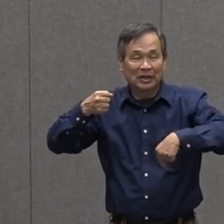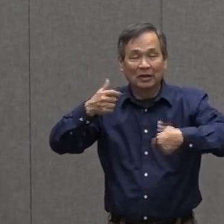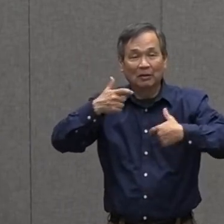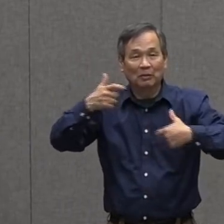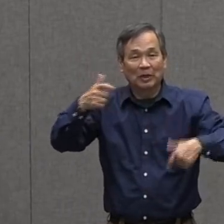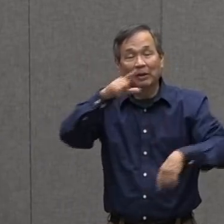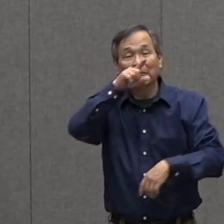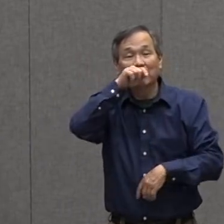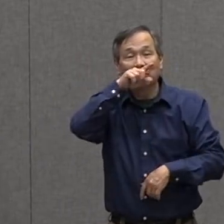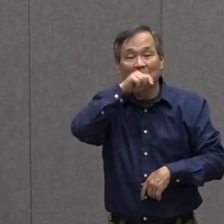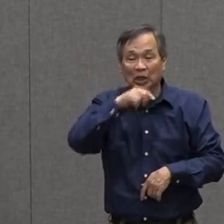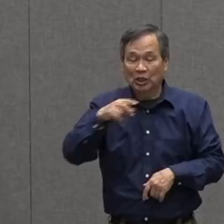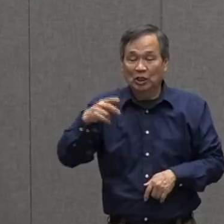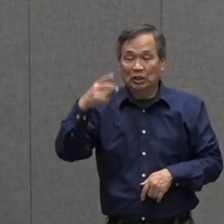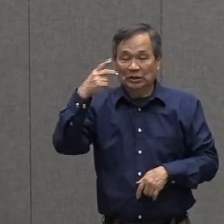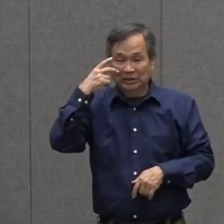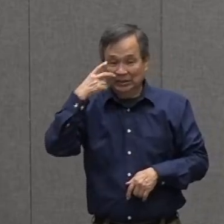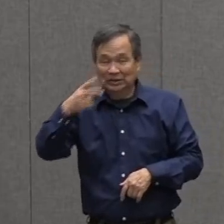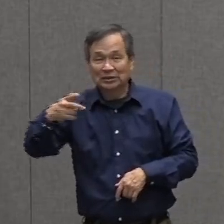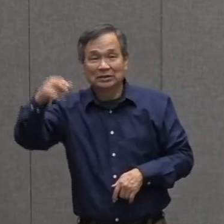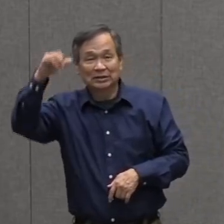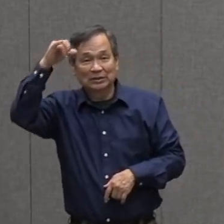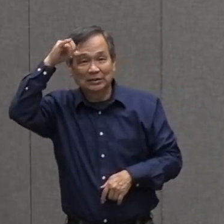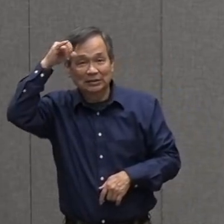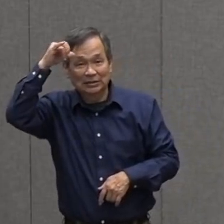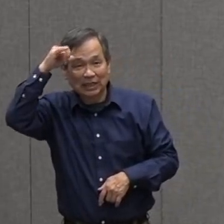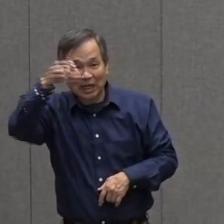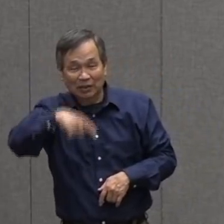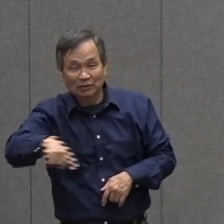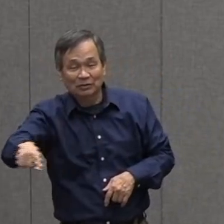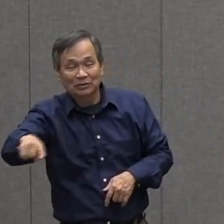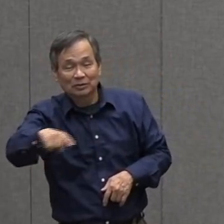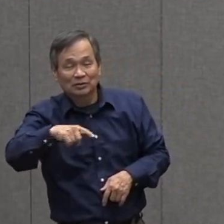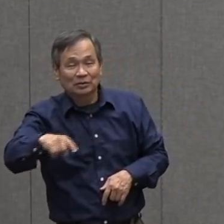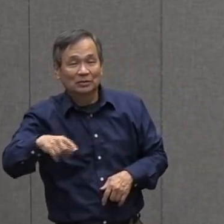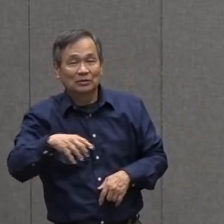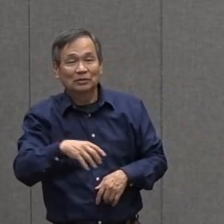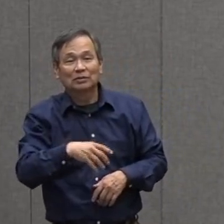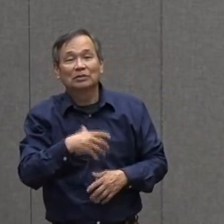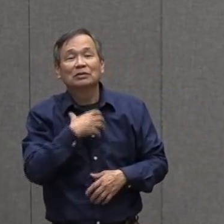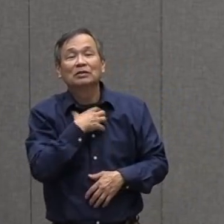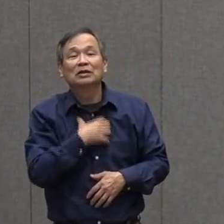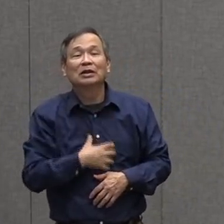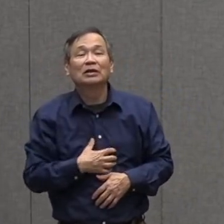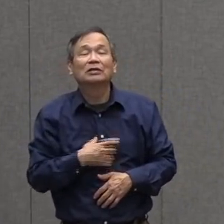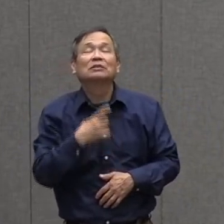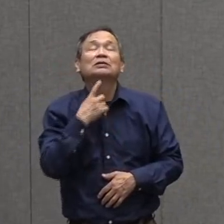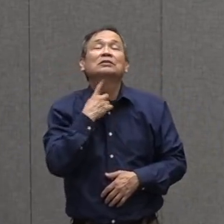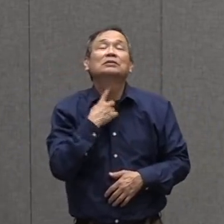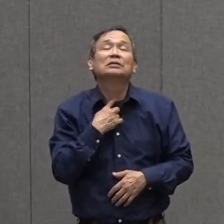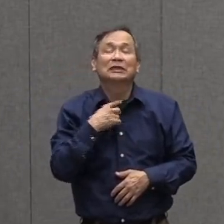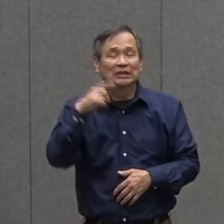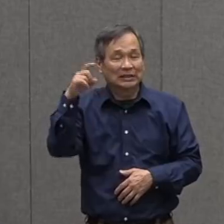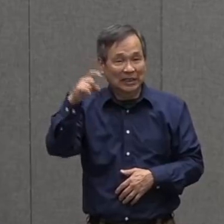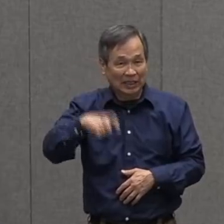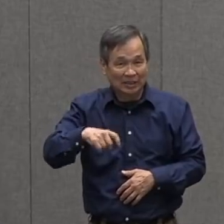"Ki-pat, whose cows were so hungry and dry "they mooed for the rain to fall from the sky